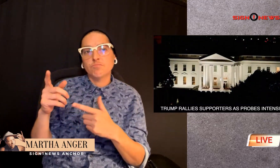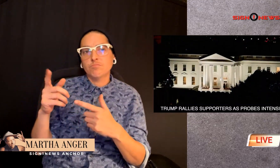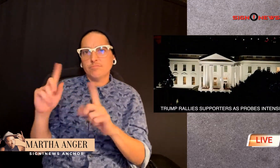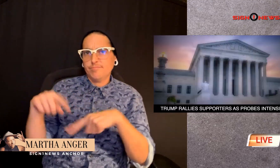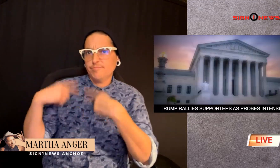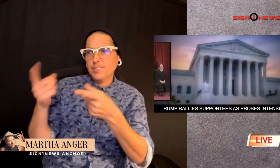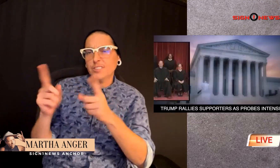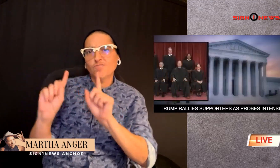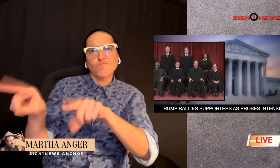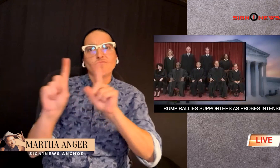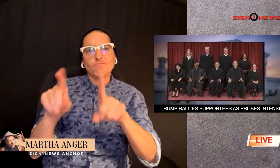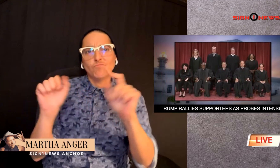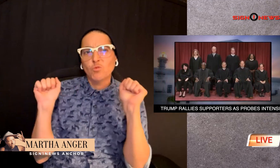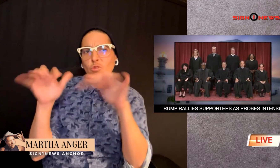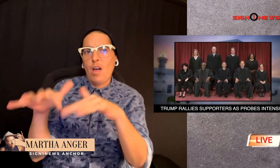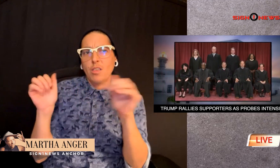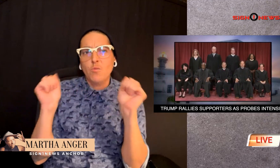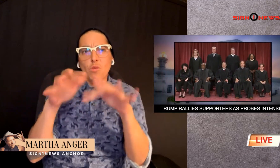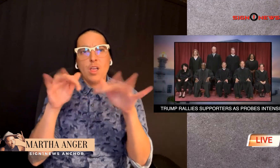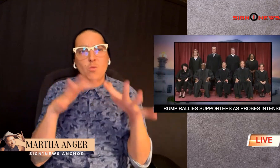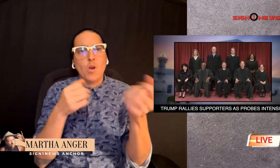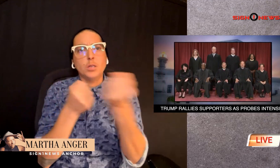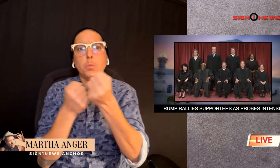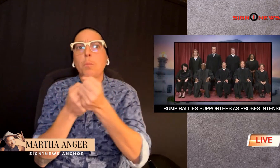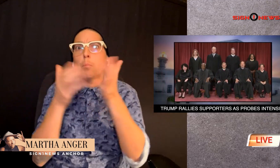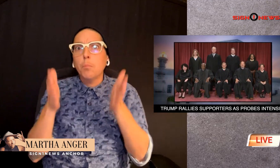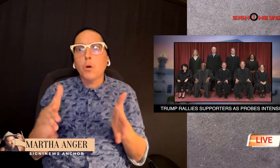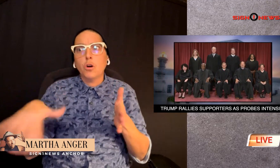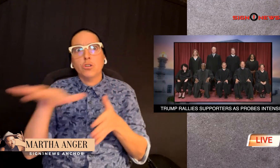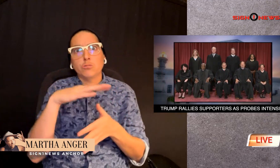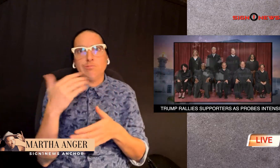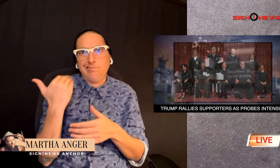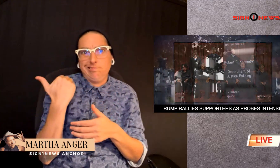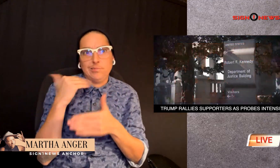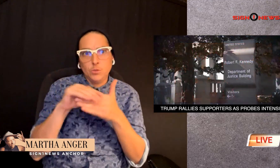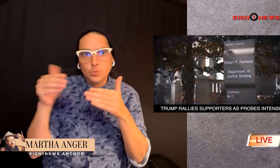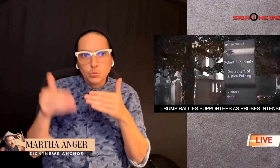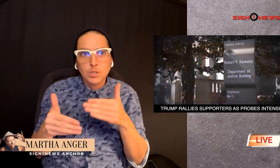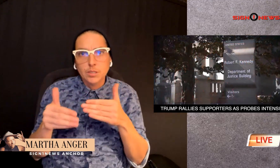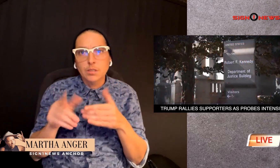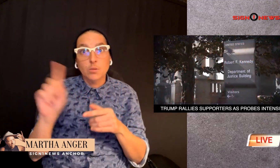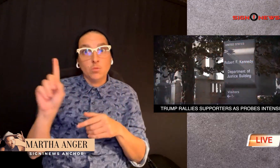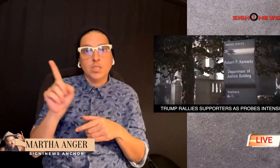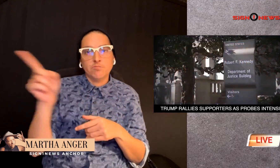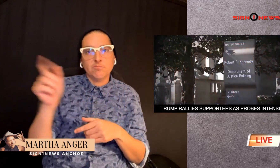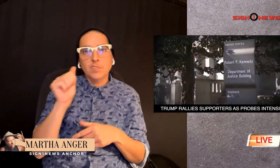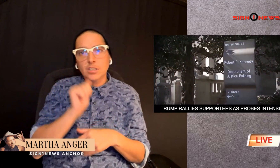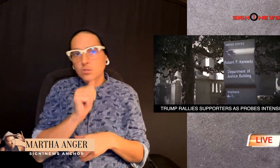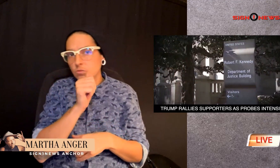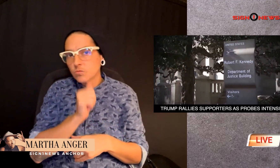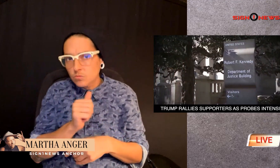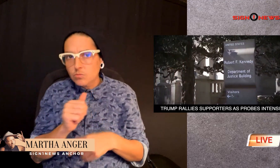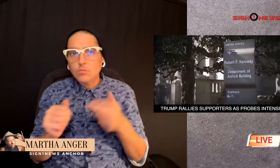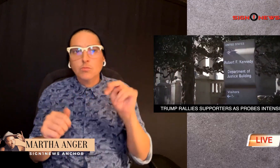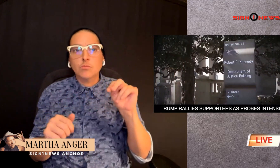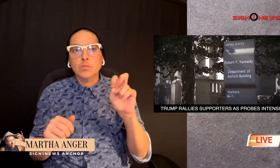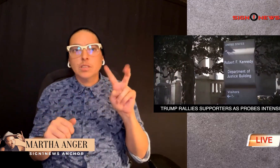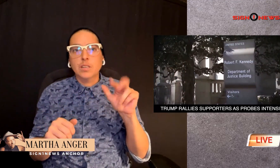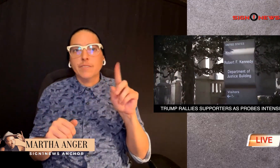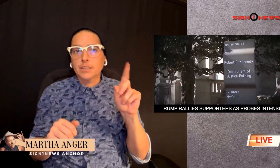In the meantime former president Donald Trump has been rallying supporters this past weekend in Arizona and Nevada.